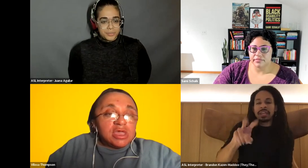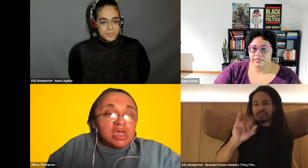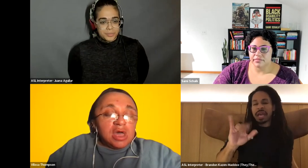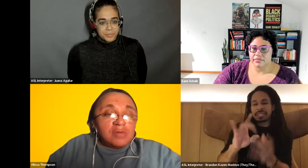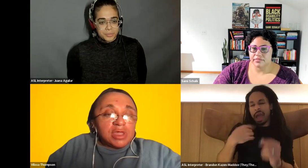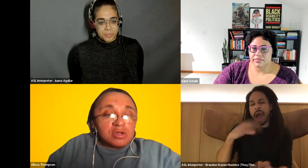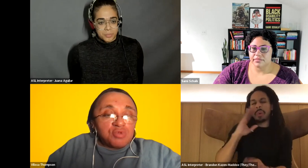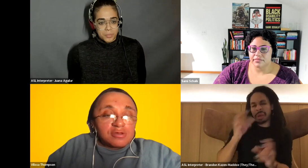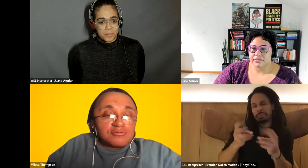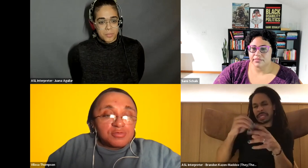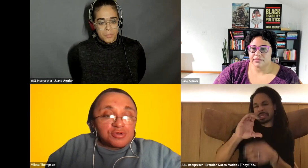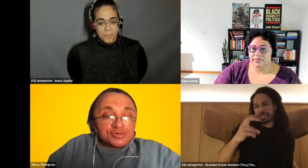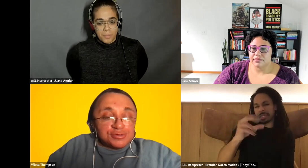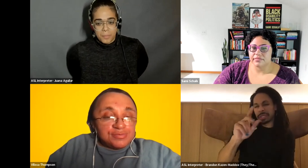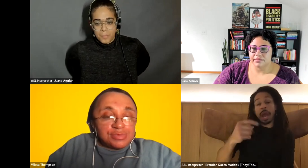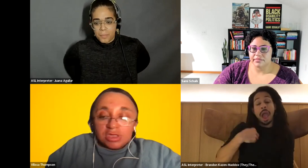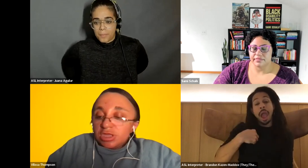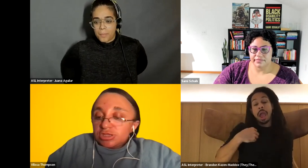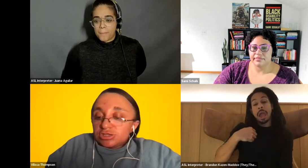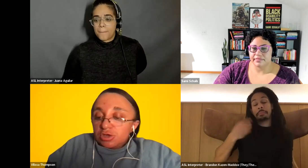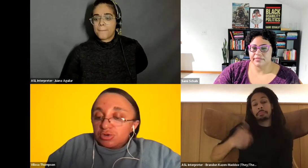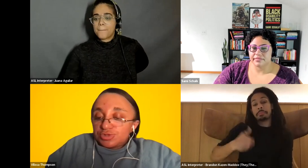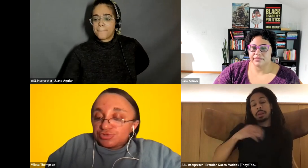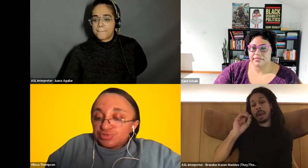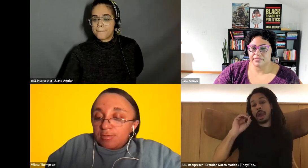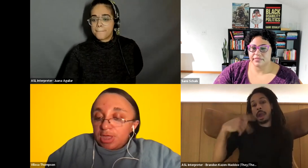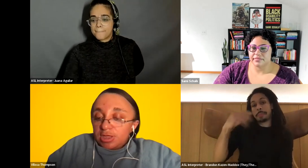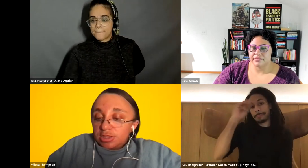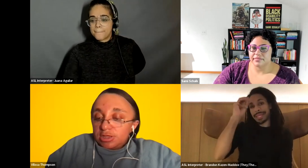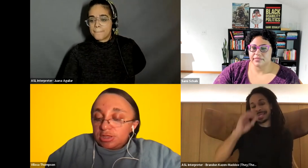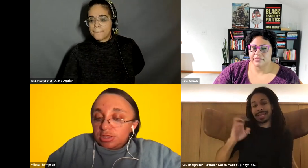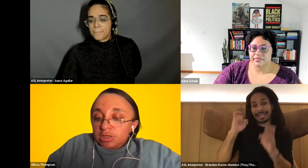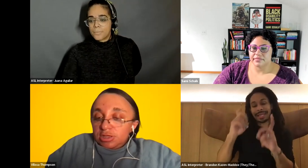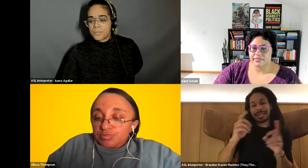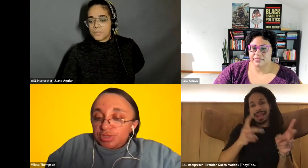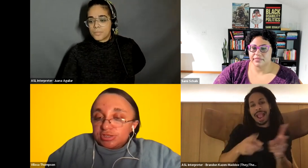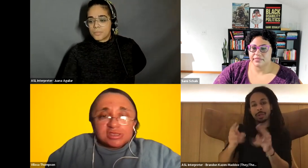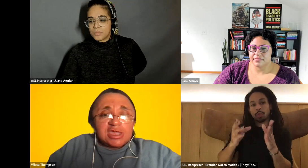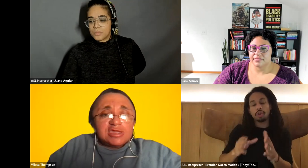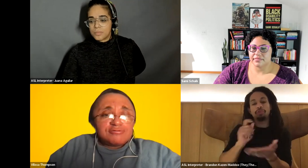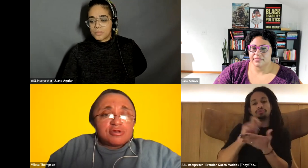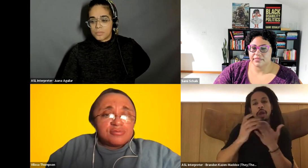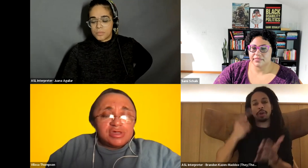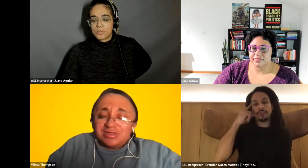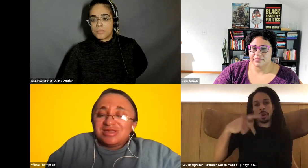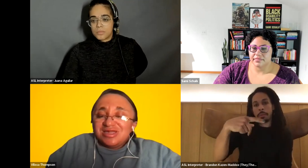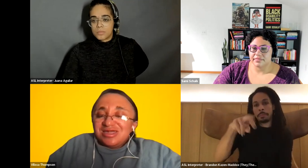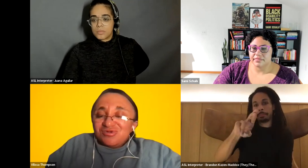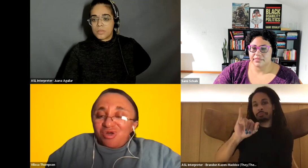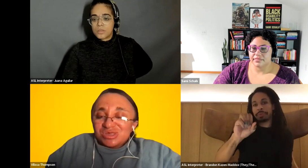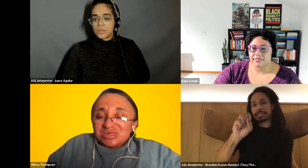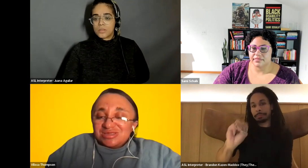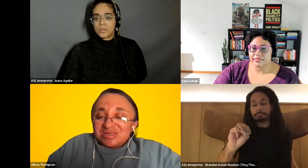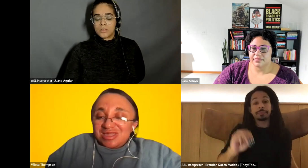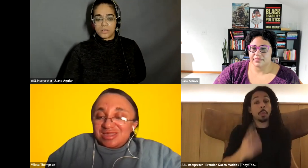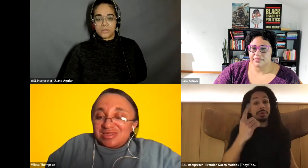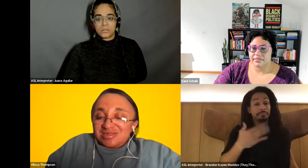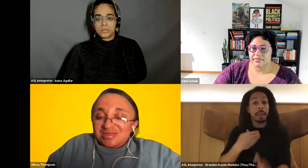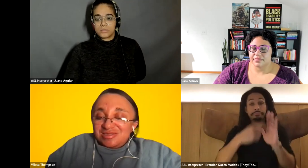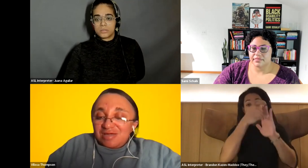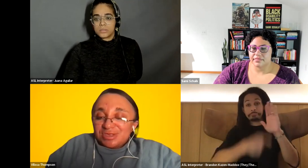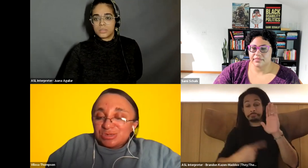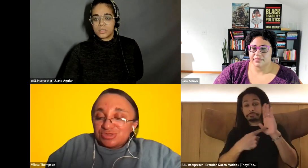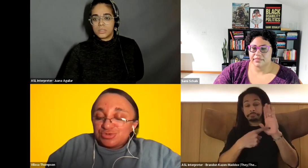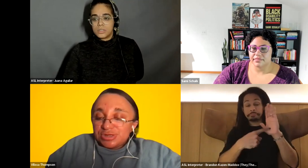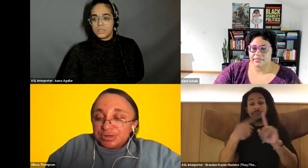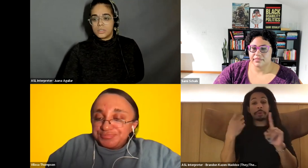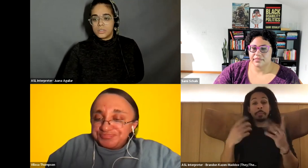Vilissa Thompson: and up it, writer for prism. So this was one of my pieces of came from watching a conversation on twitter